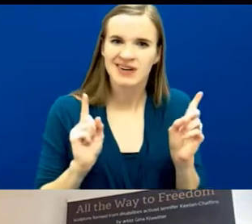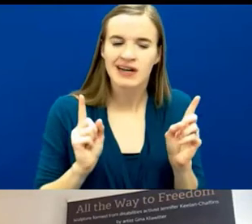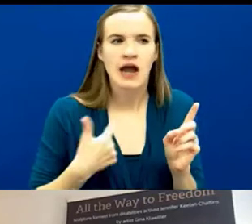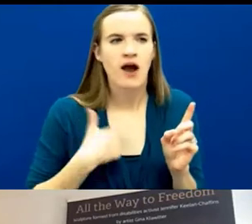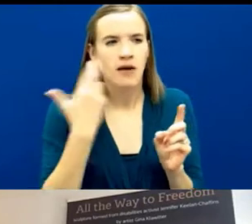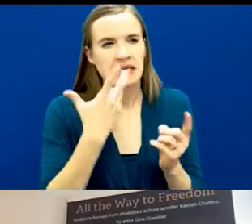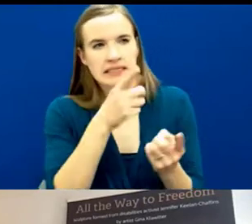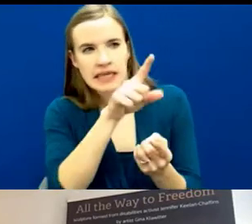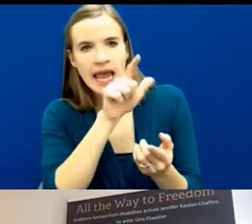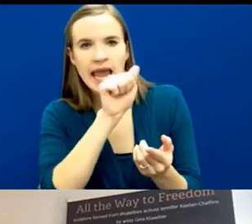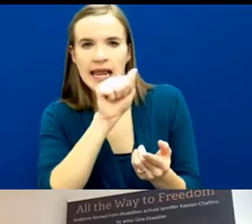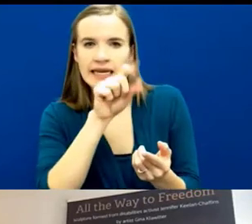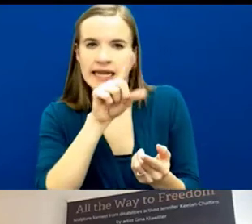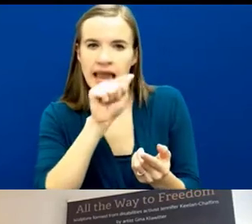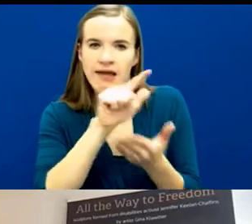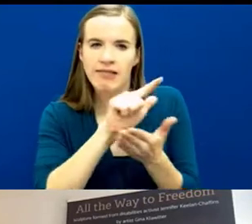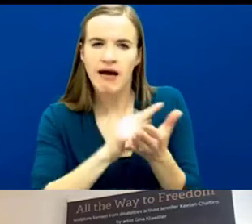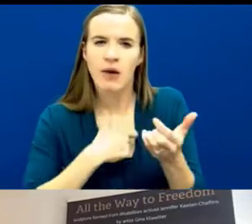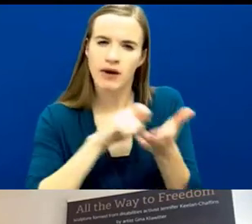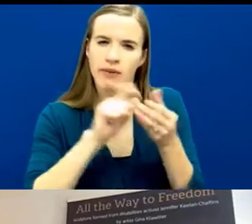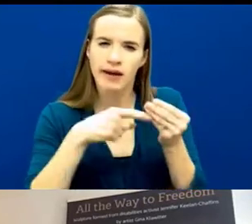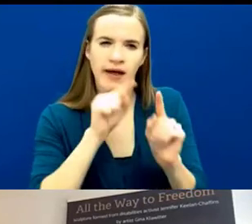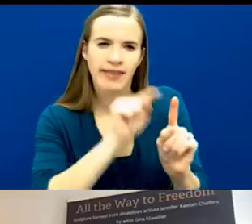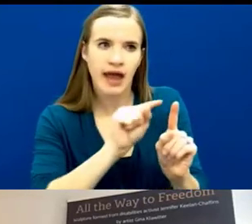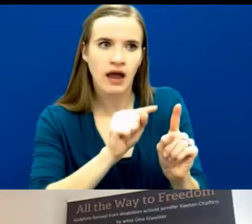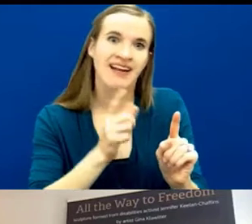be just a little bit boring. So I started researching the legislative